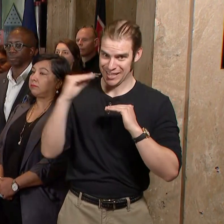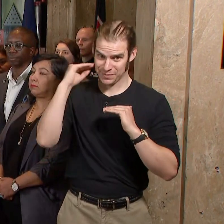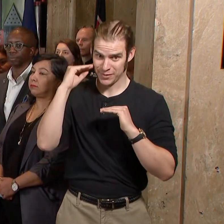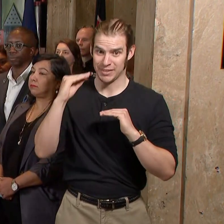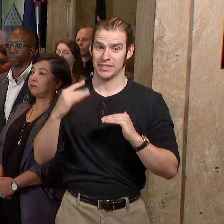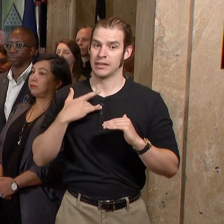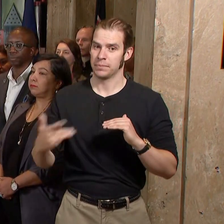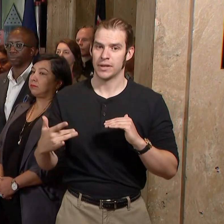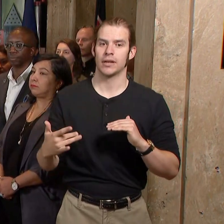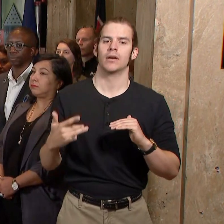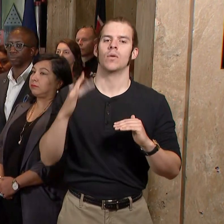daily needs of living on the streets.